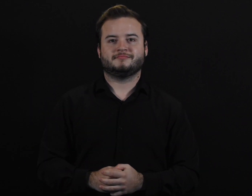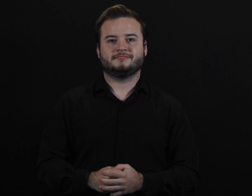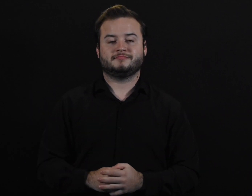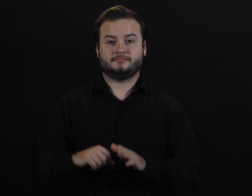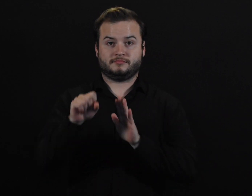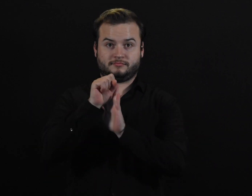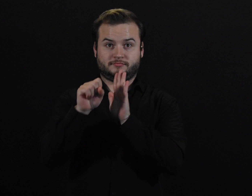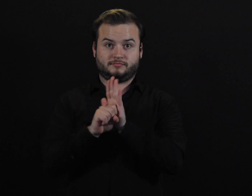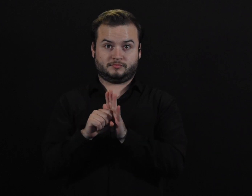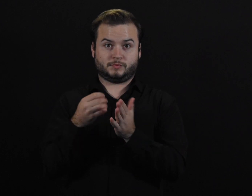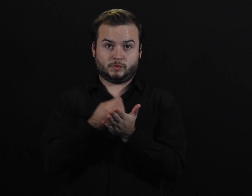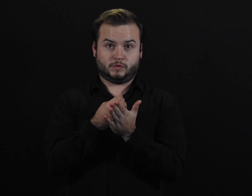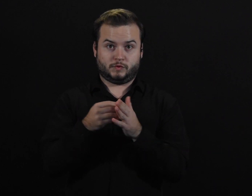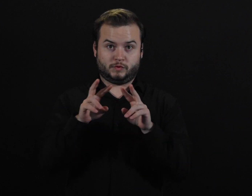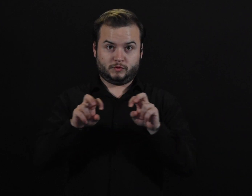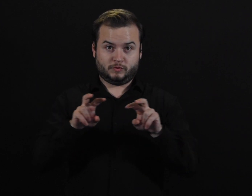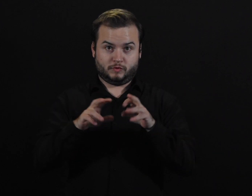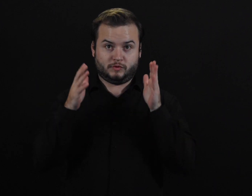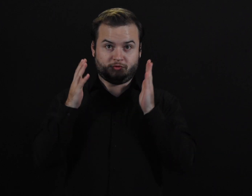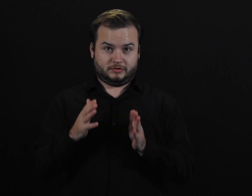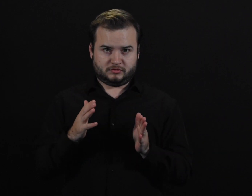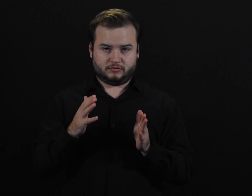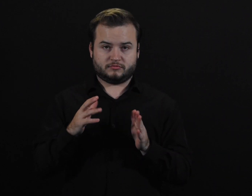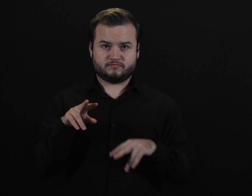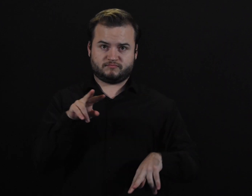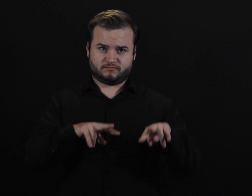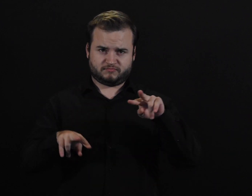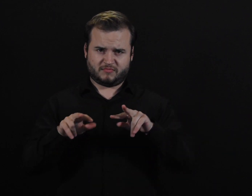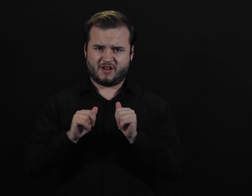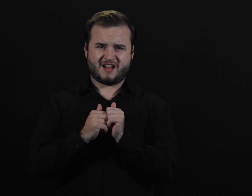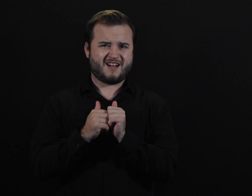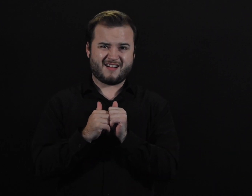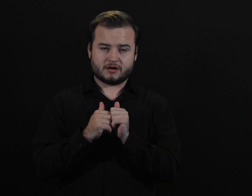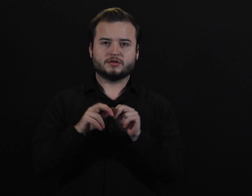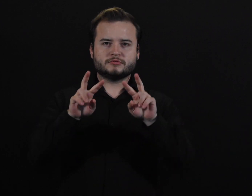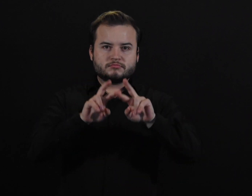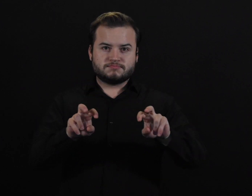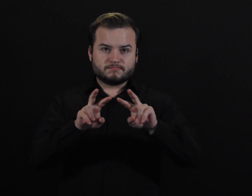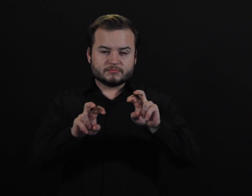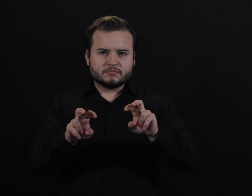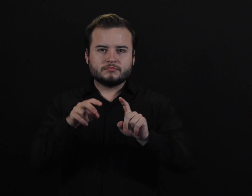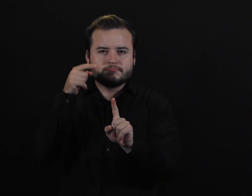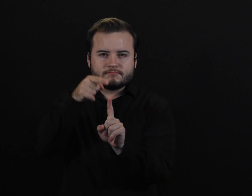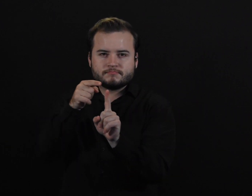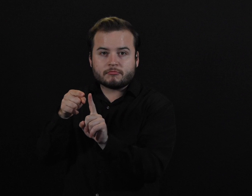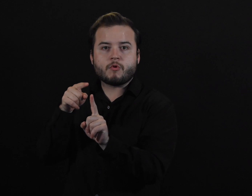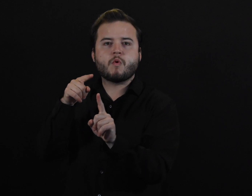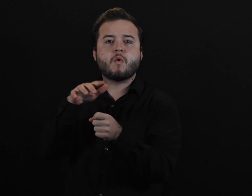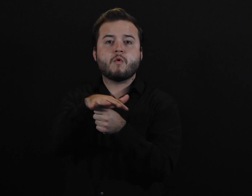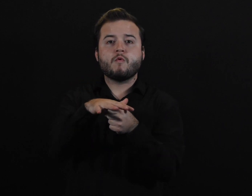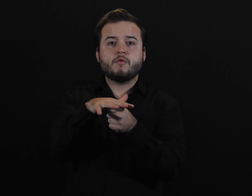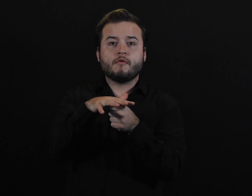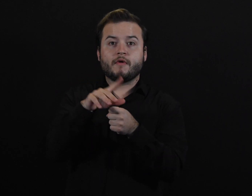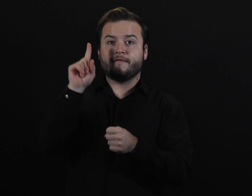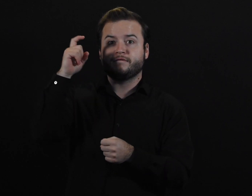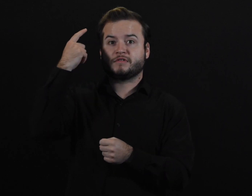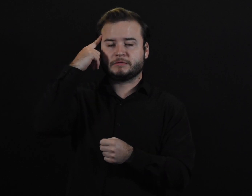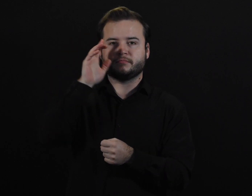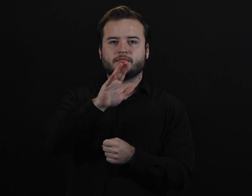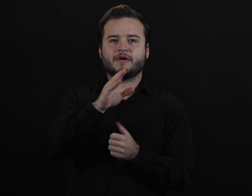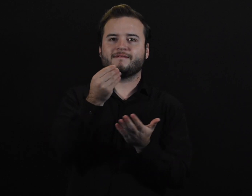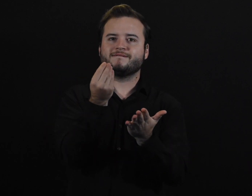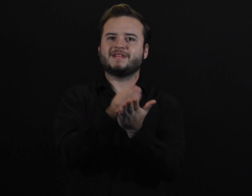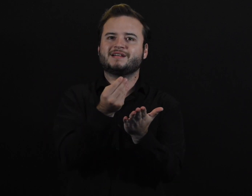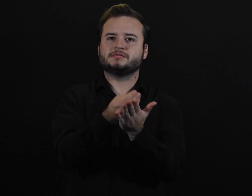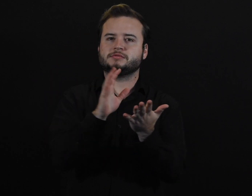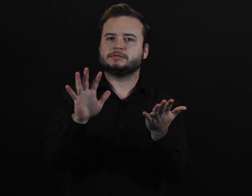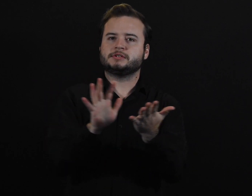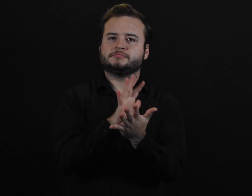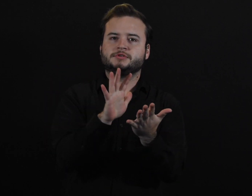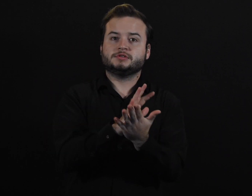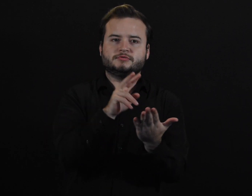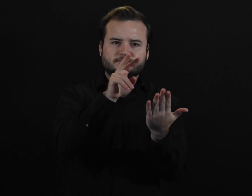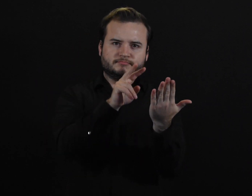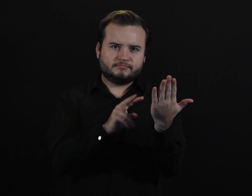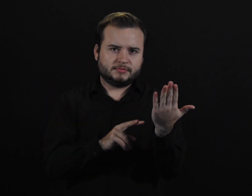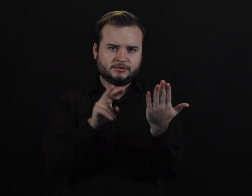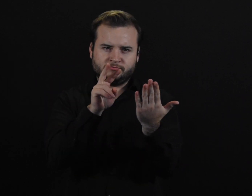The State Auditor does this by performing audits of local government financial statements